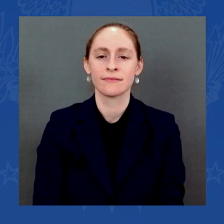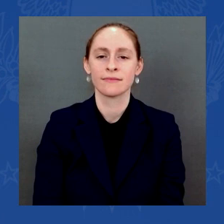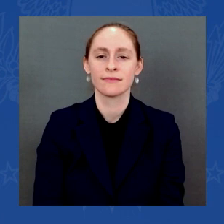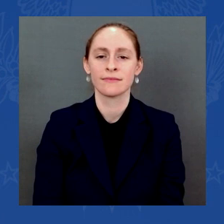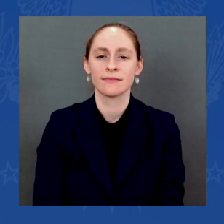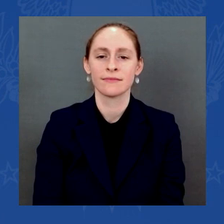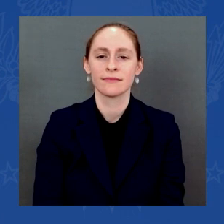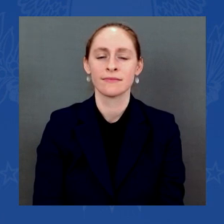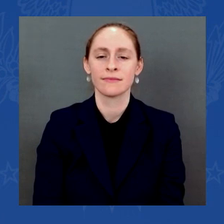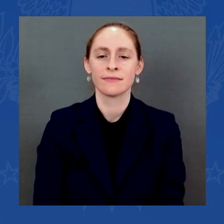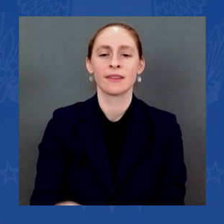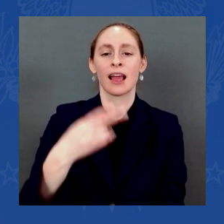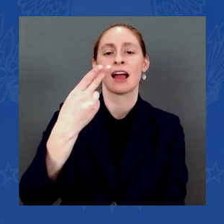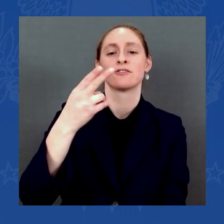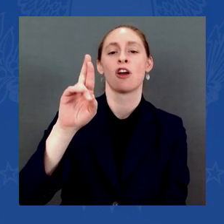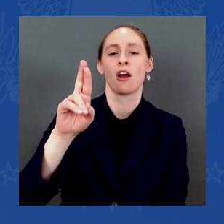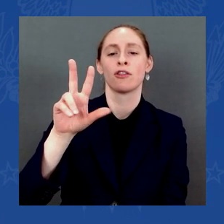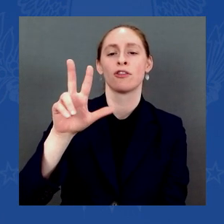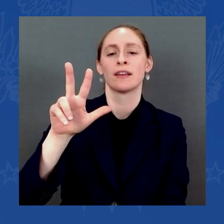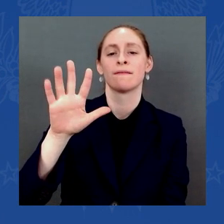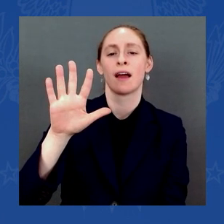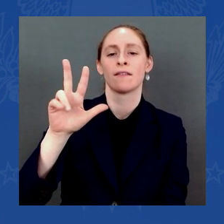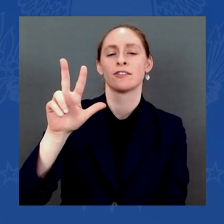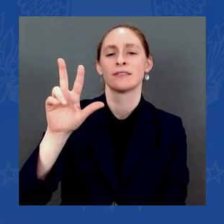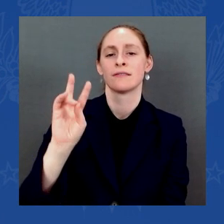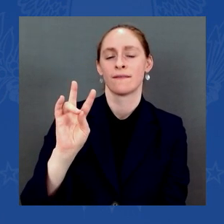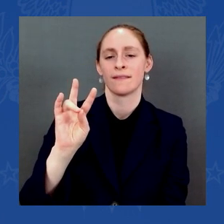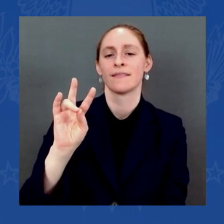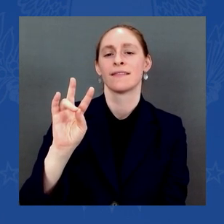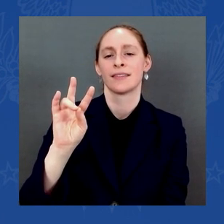Accelerating Access to Critical Therapies for ALS Act.